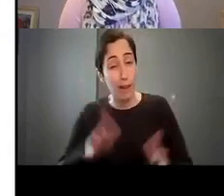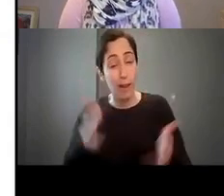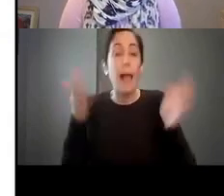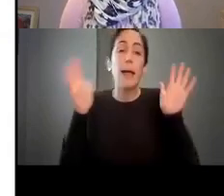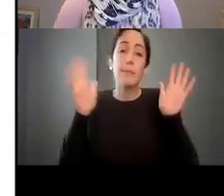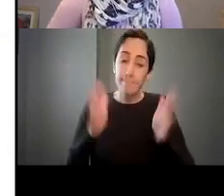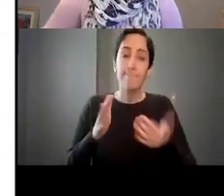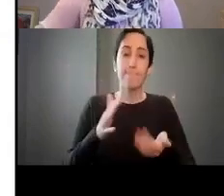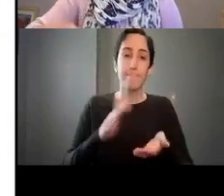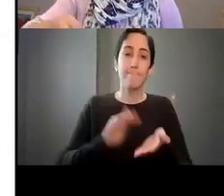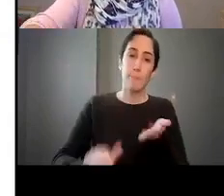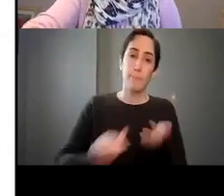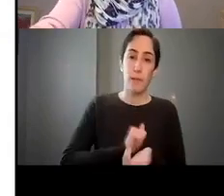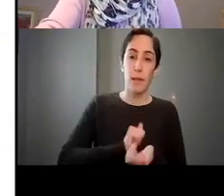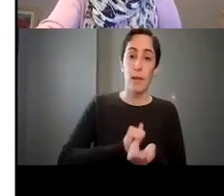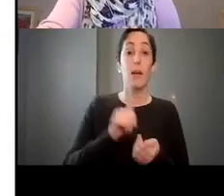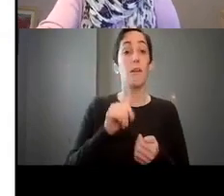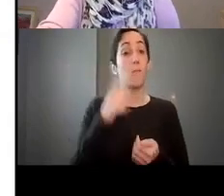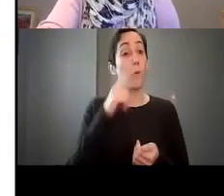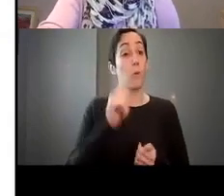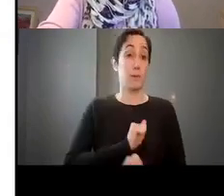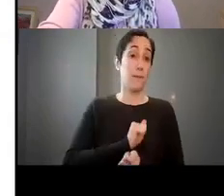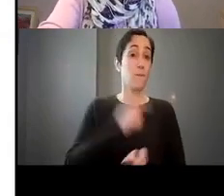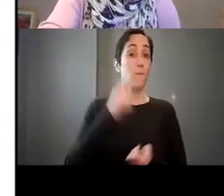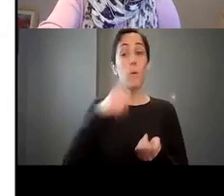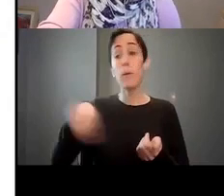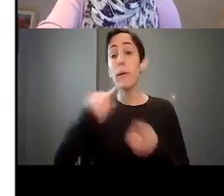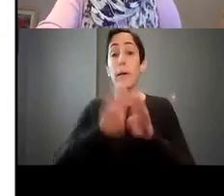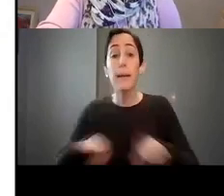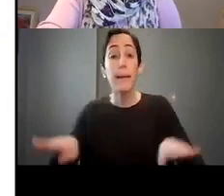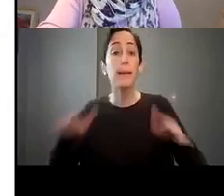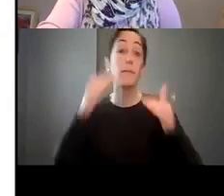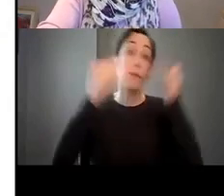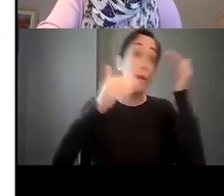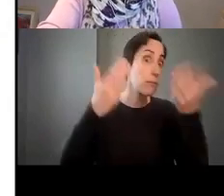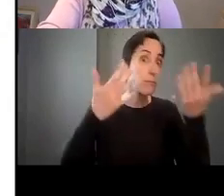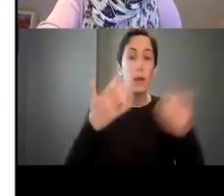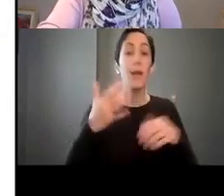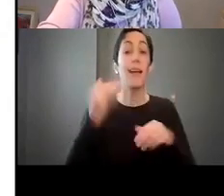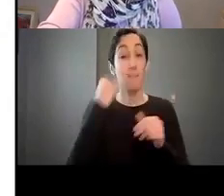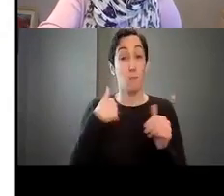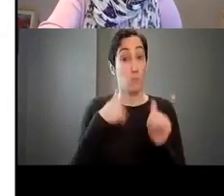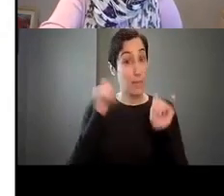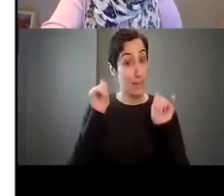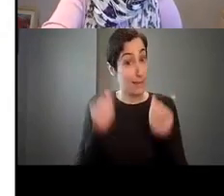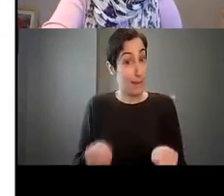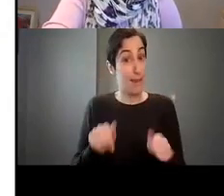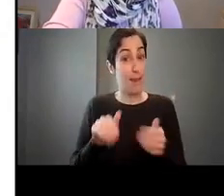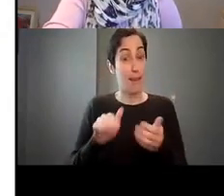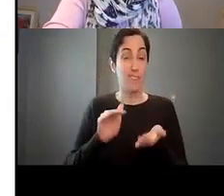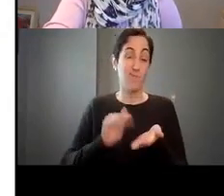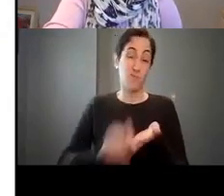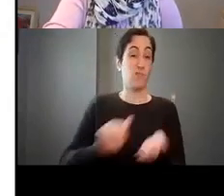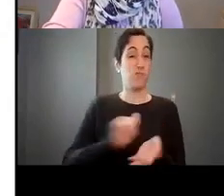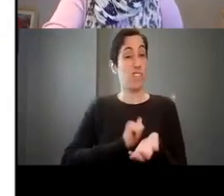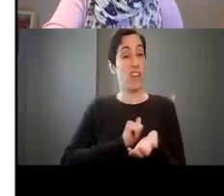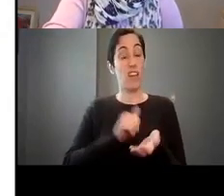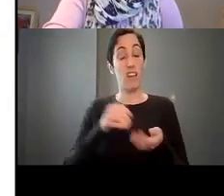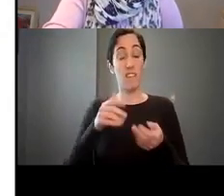for everybody around us it's quite other people. For adults, for kids, really humanizing to be able to do that and for everybody around us it's quite it's a recognition that things are not humanizing to be able to do that and normal and not typical and even as we do it's a recognition that things are not